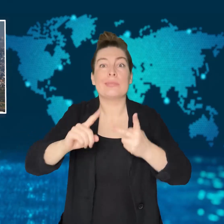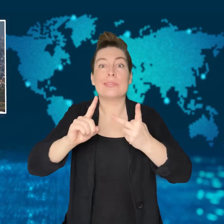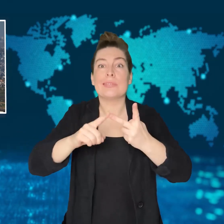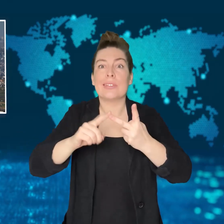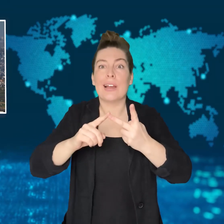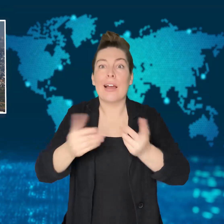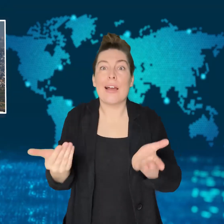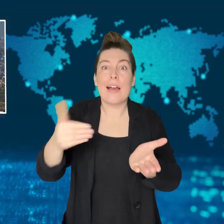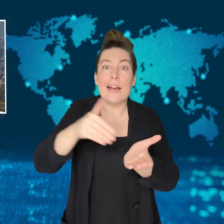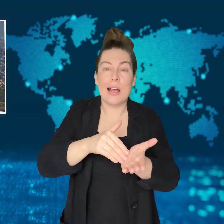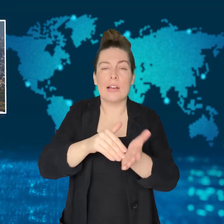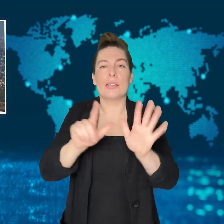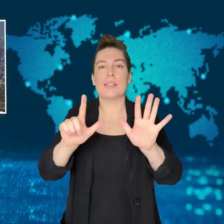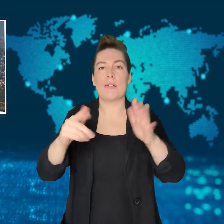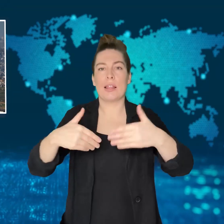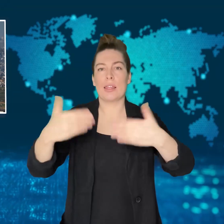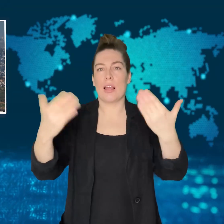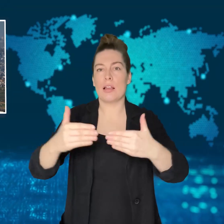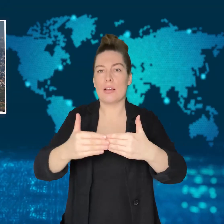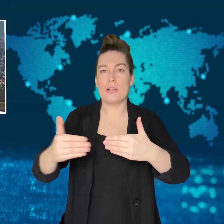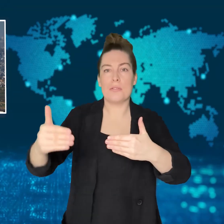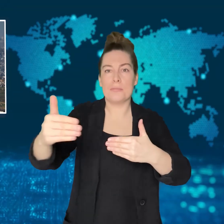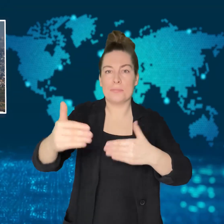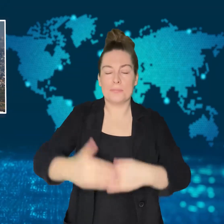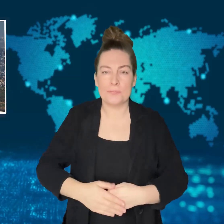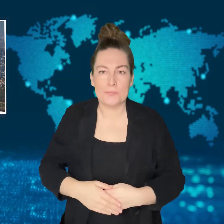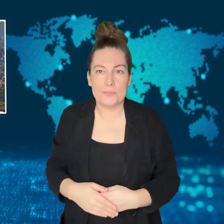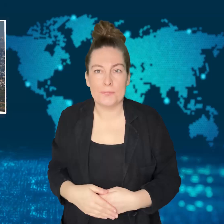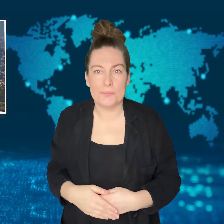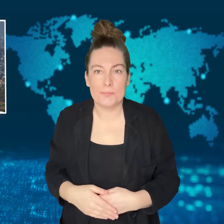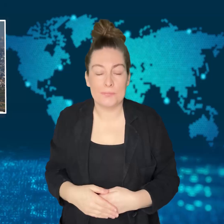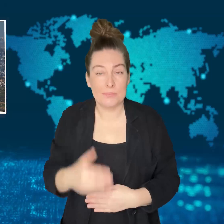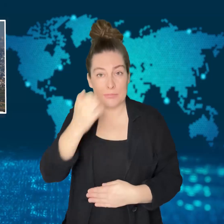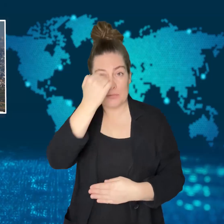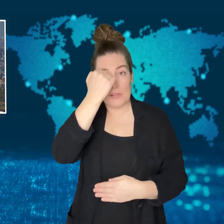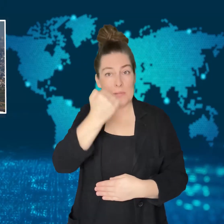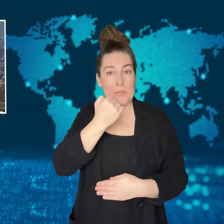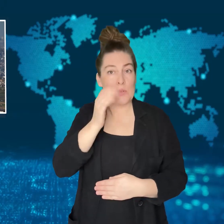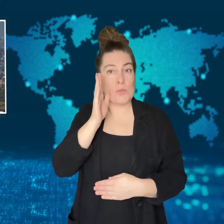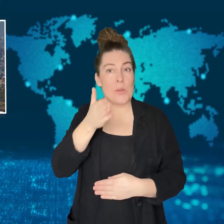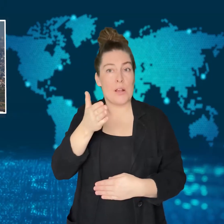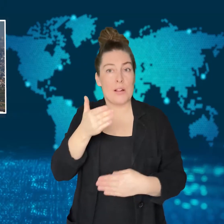and Israel will allow people displaced from